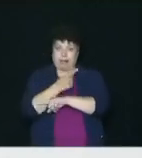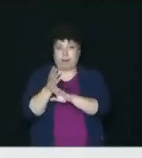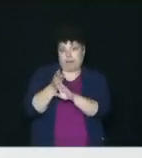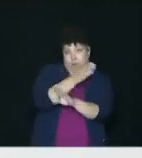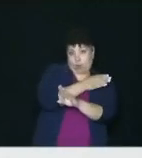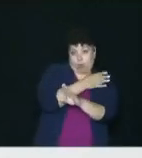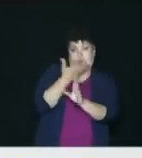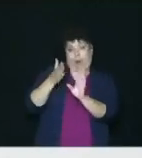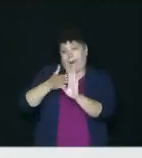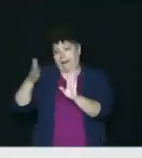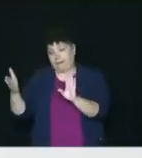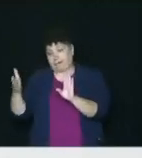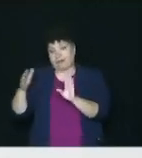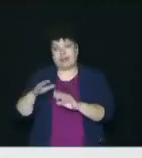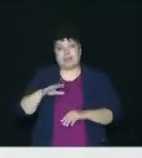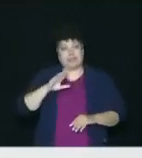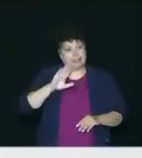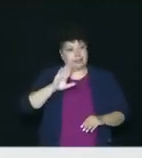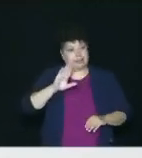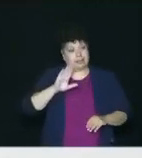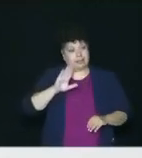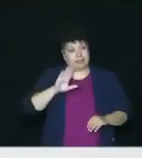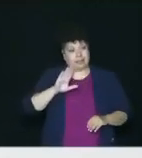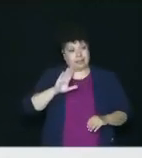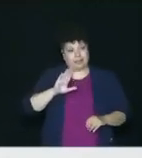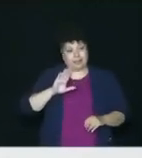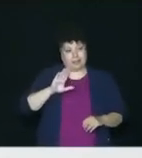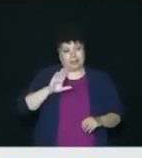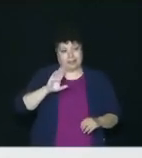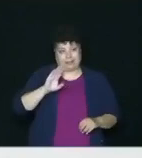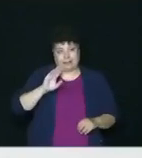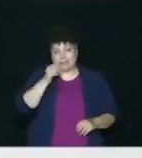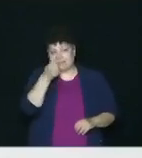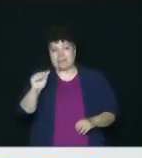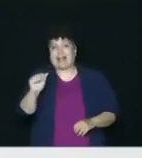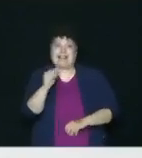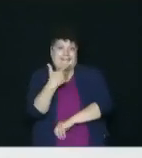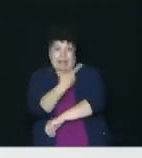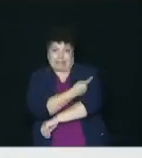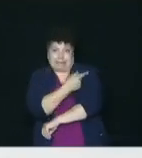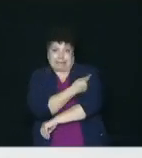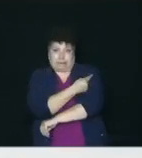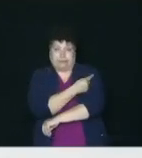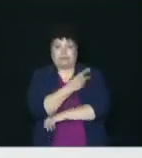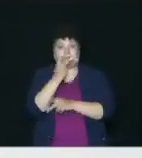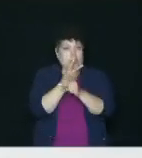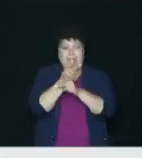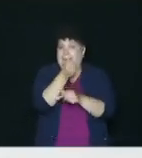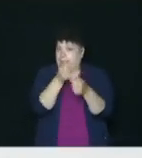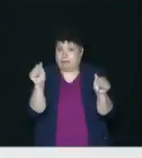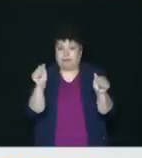CHILDREN SIX MONTHS TO FIVE YEARS OF AGE RECEIVE THIS